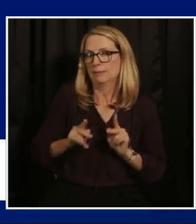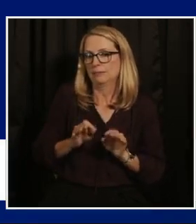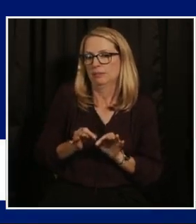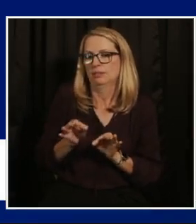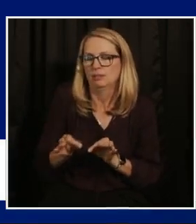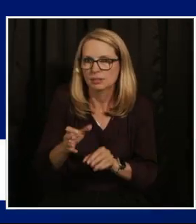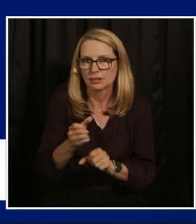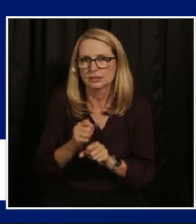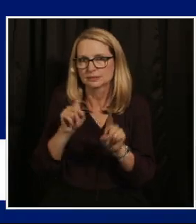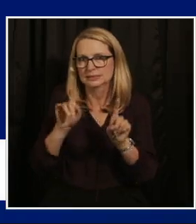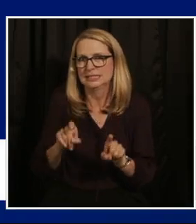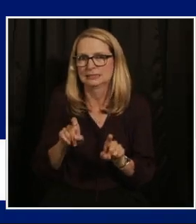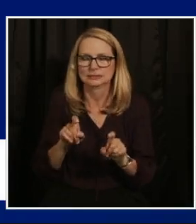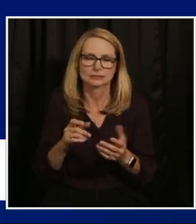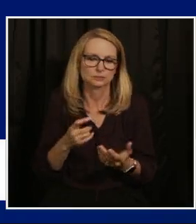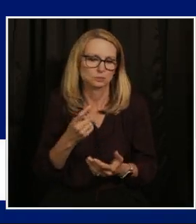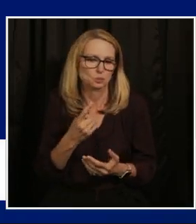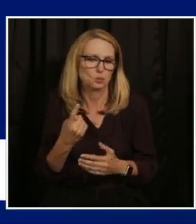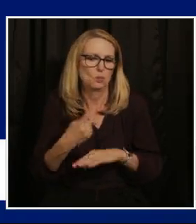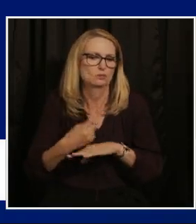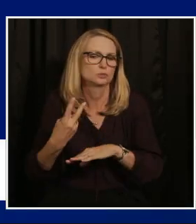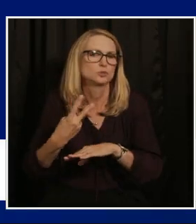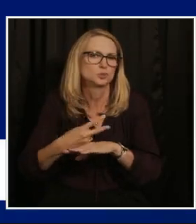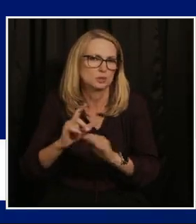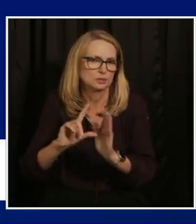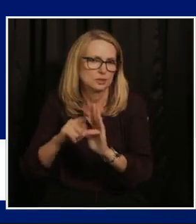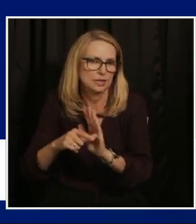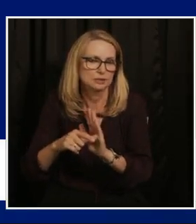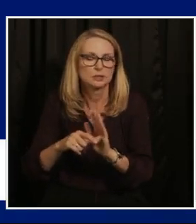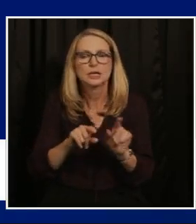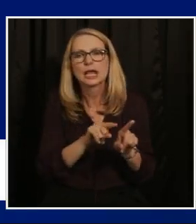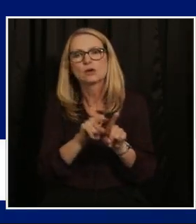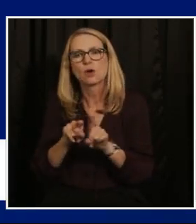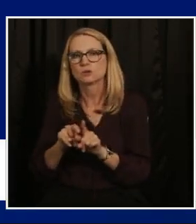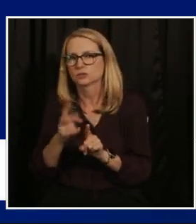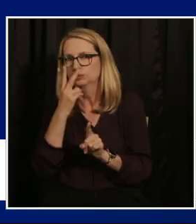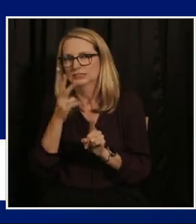by a few days we also potentially can see some delays in reporting so again while this is